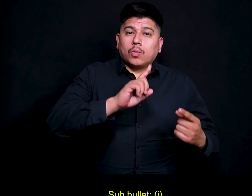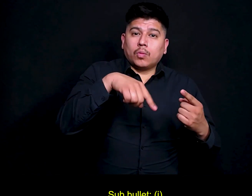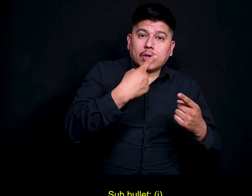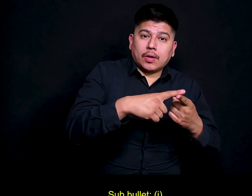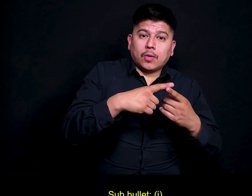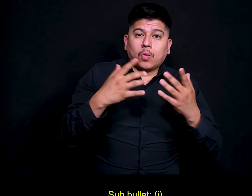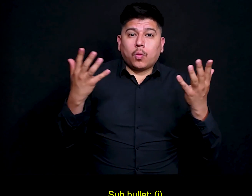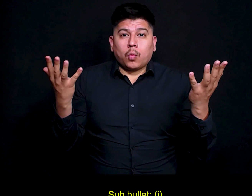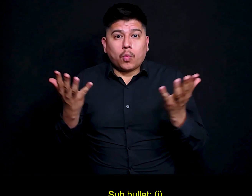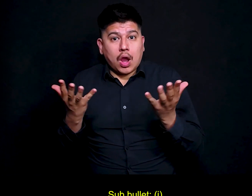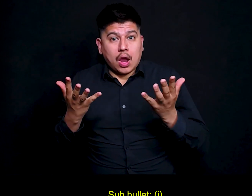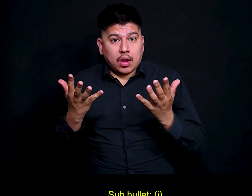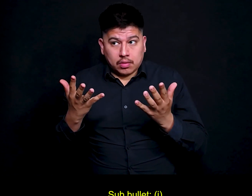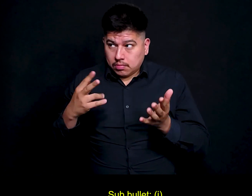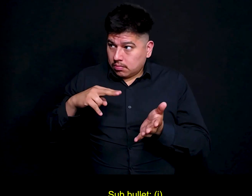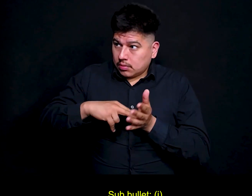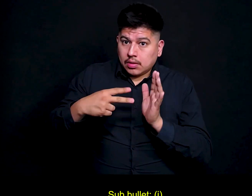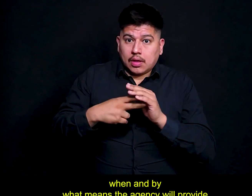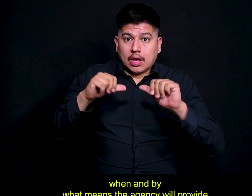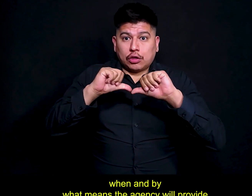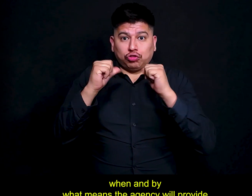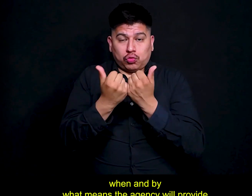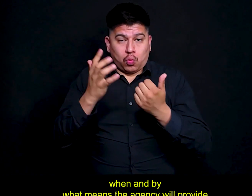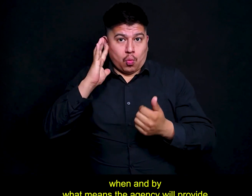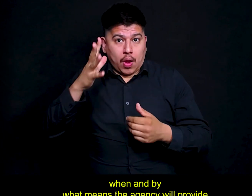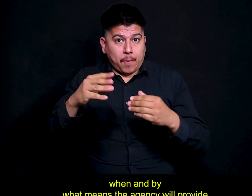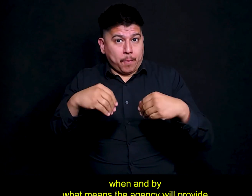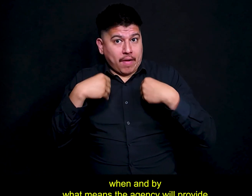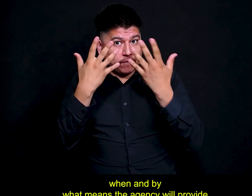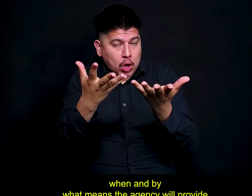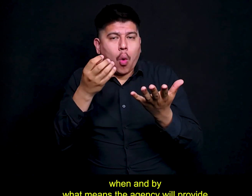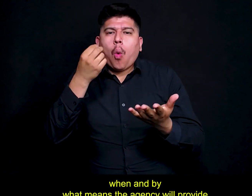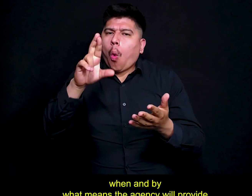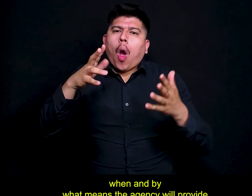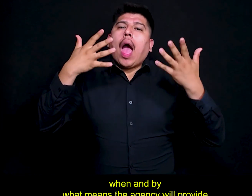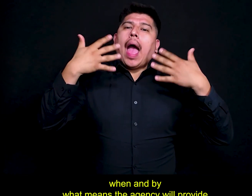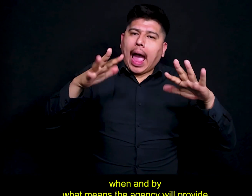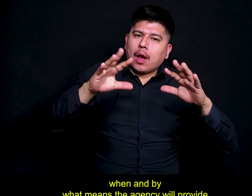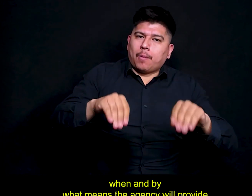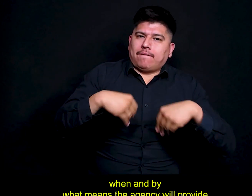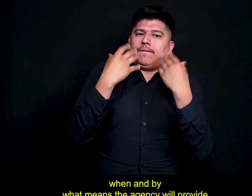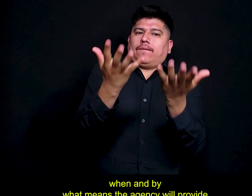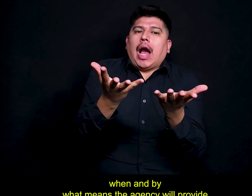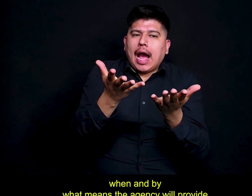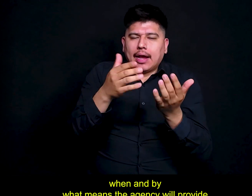Sub bullet: (i) when and by what means the agency will provide